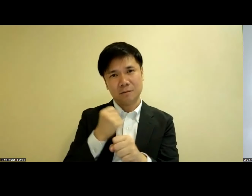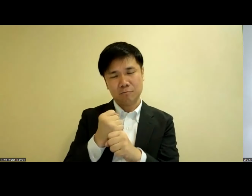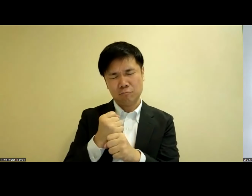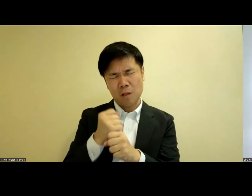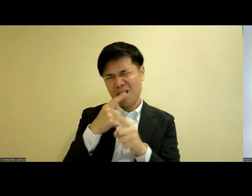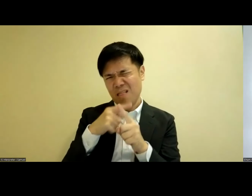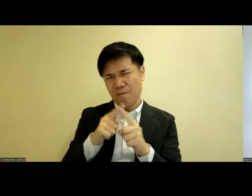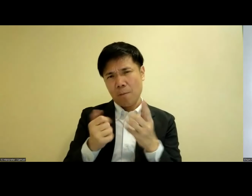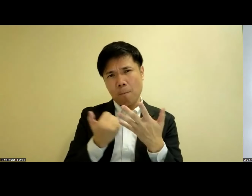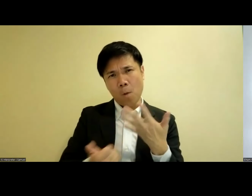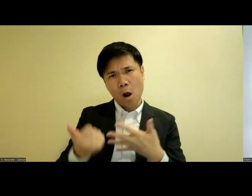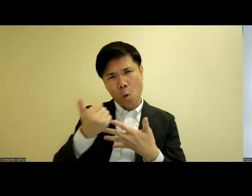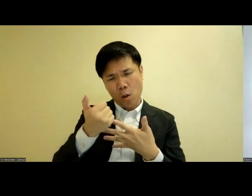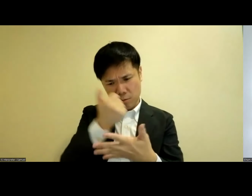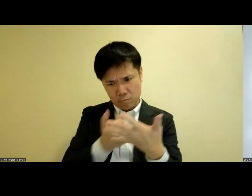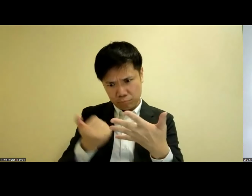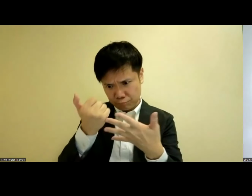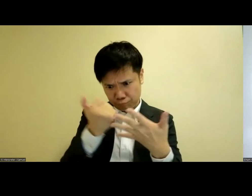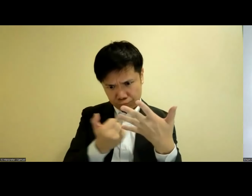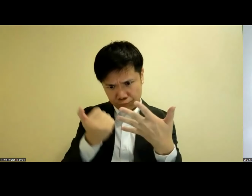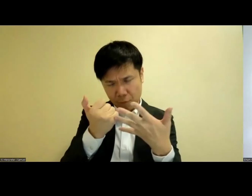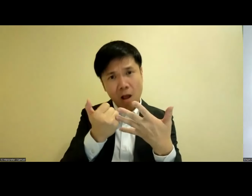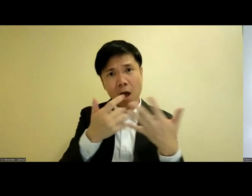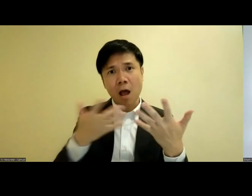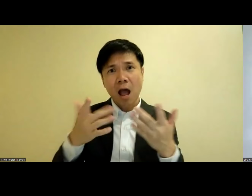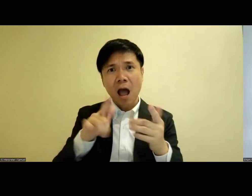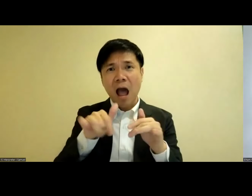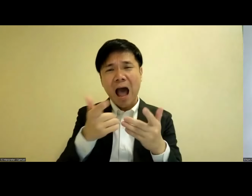and what do we want the new pledges to focus on.